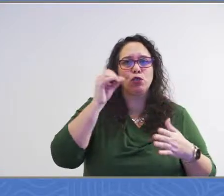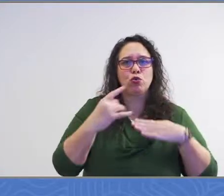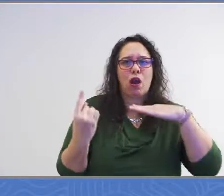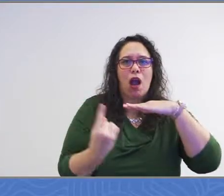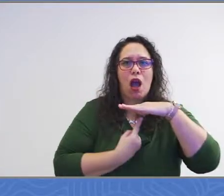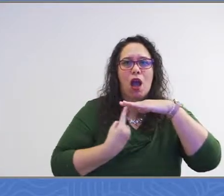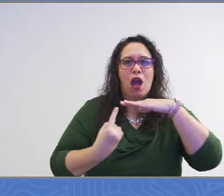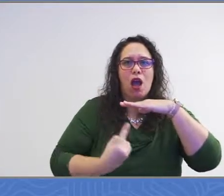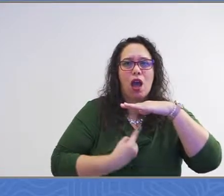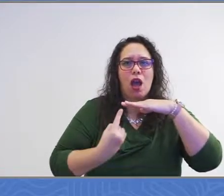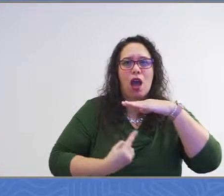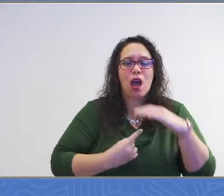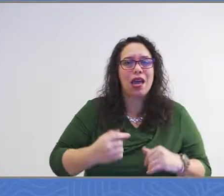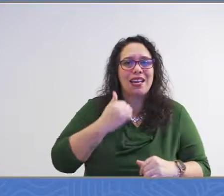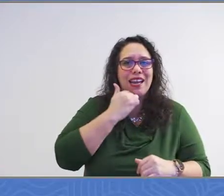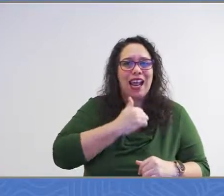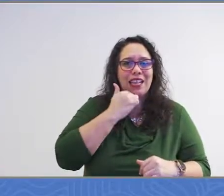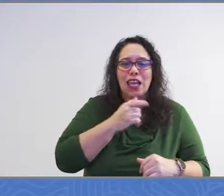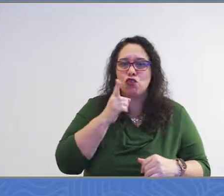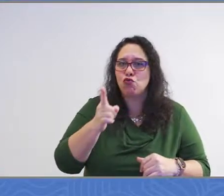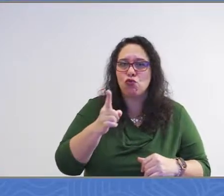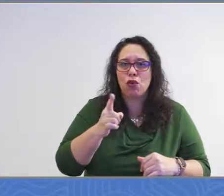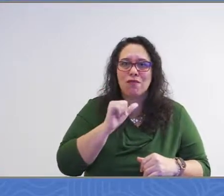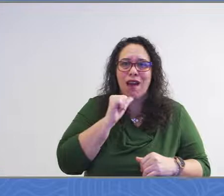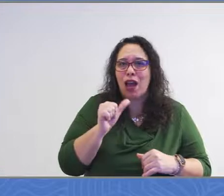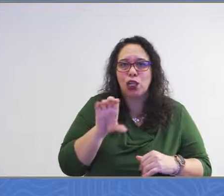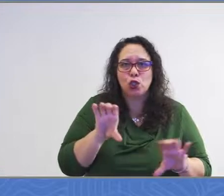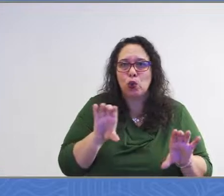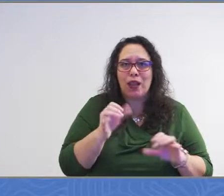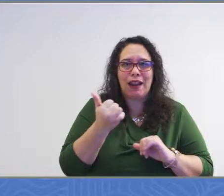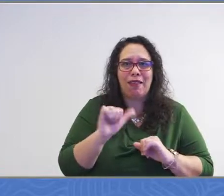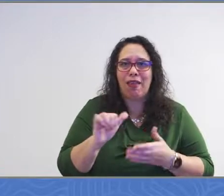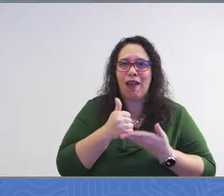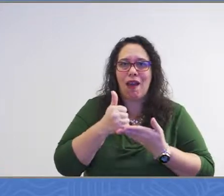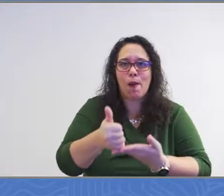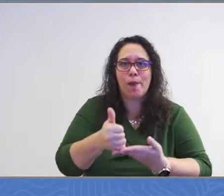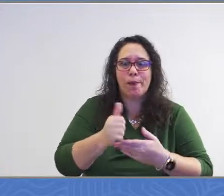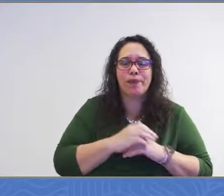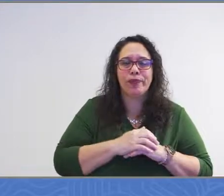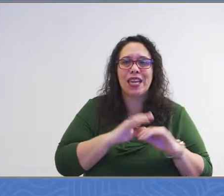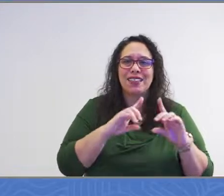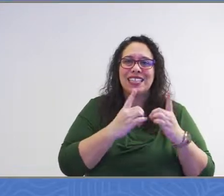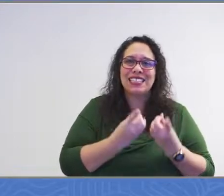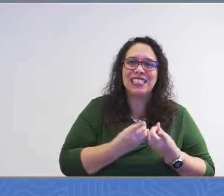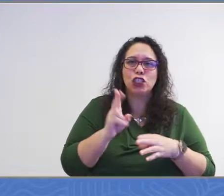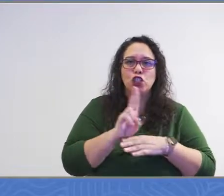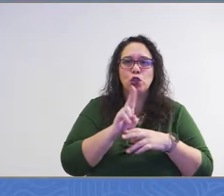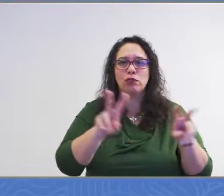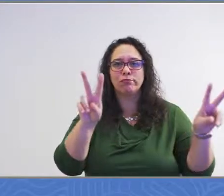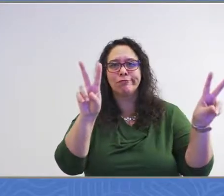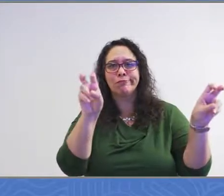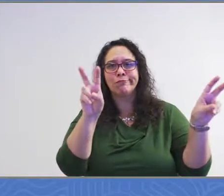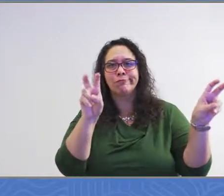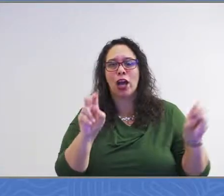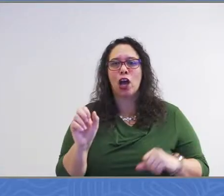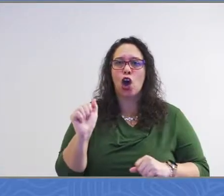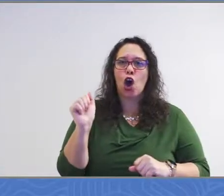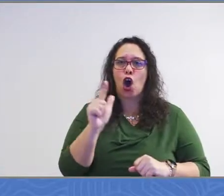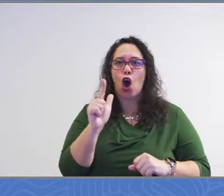and you are doing nothing to help them. The district uses slogan like, all means all, you matter